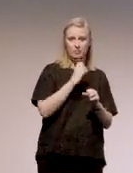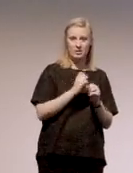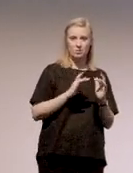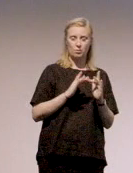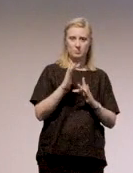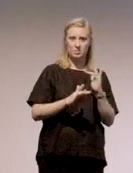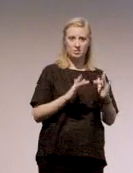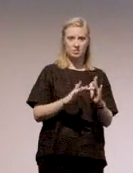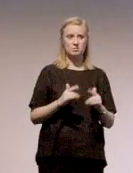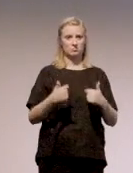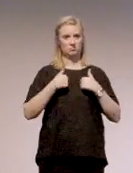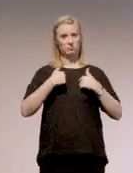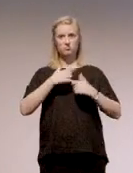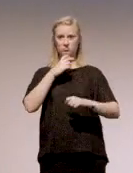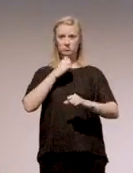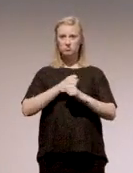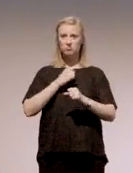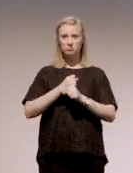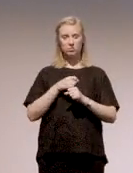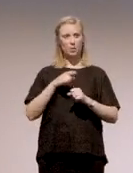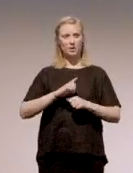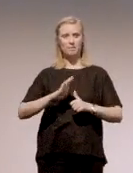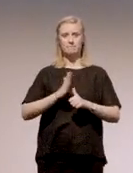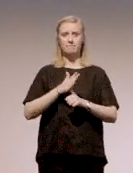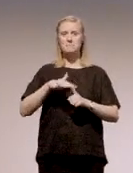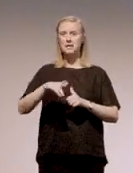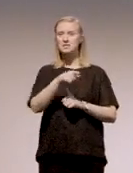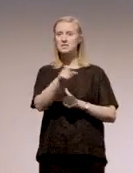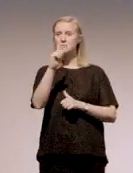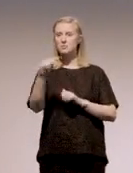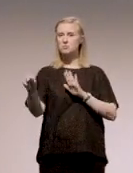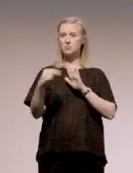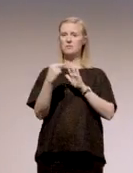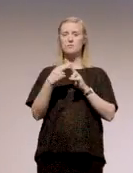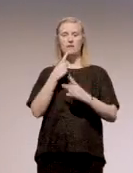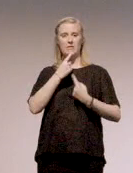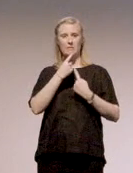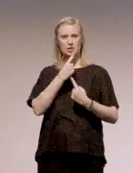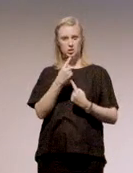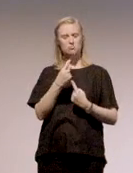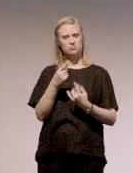going, we absolutely needed to make sure we increase that. And finally, just the way of the world